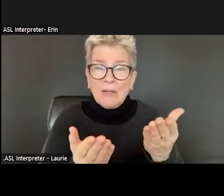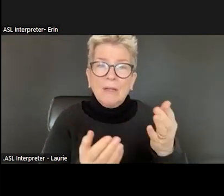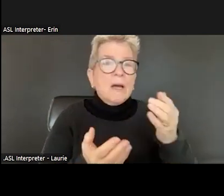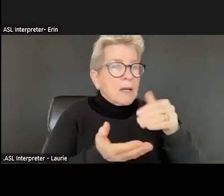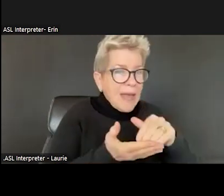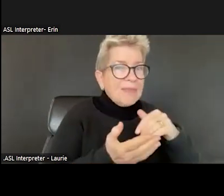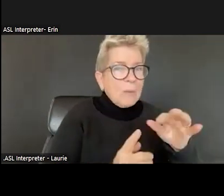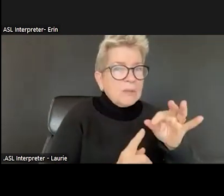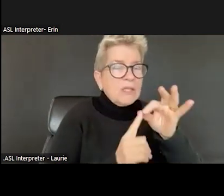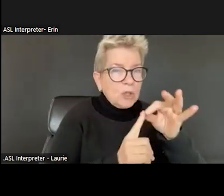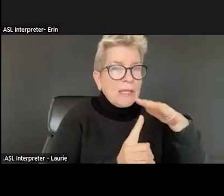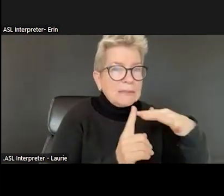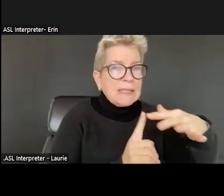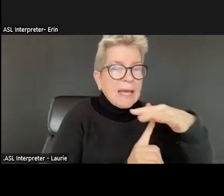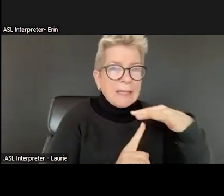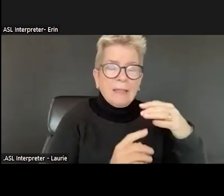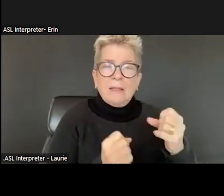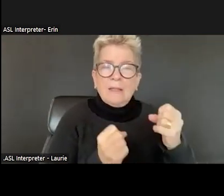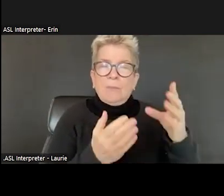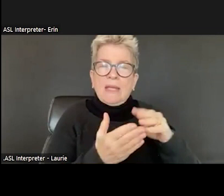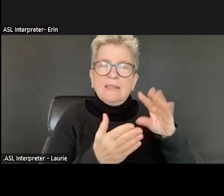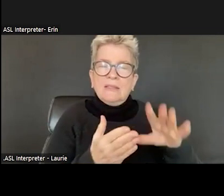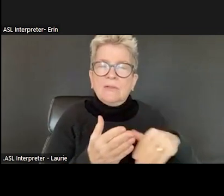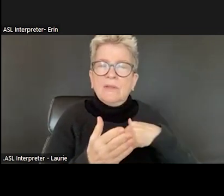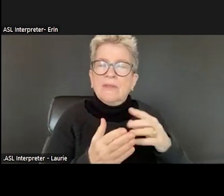there have been a lot of issues where students that were selecting into the personal finance